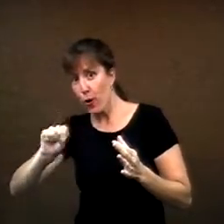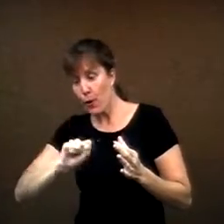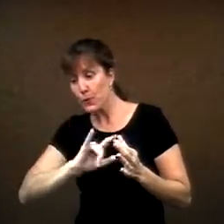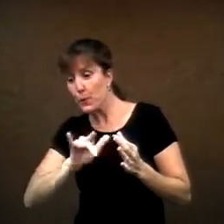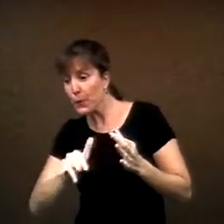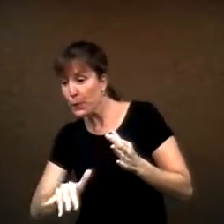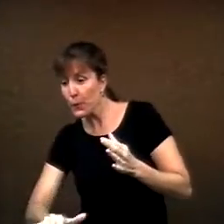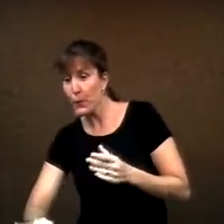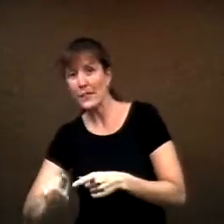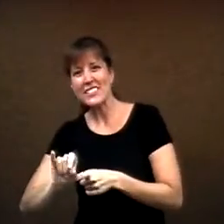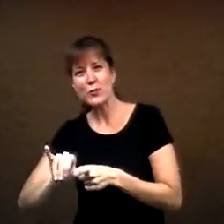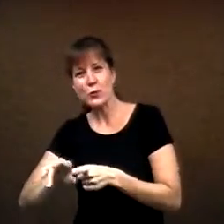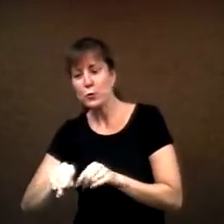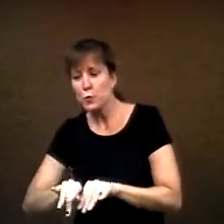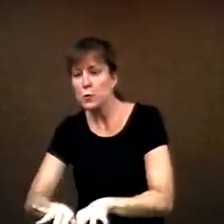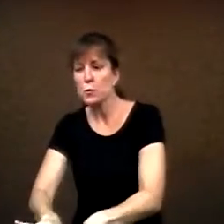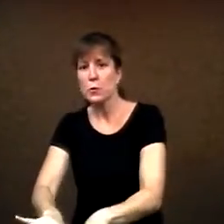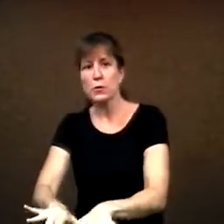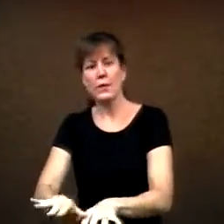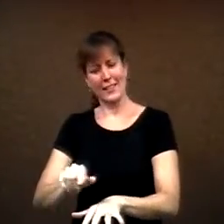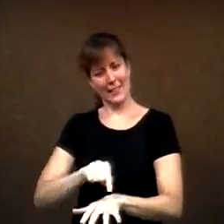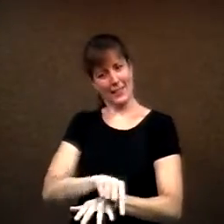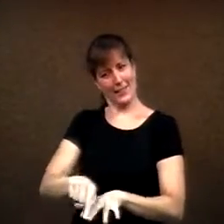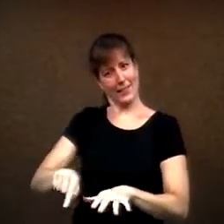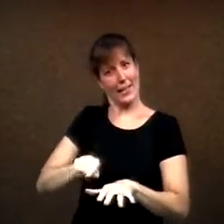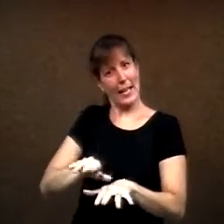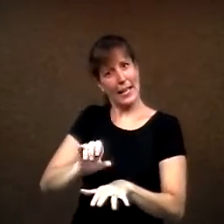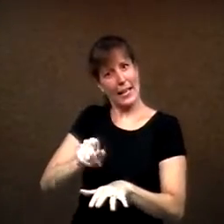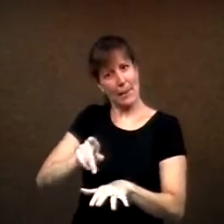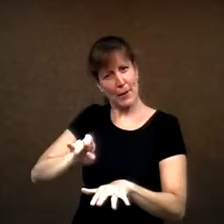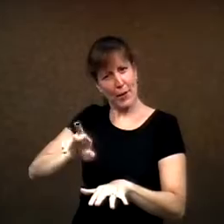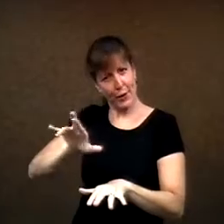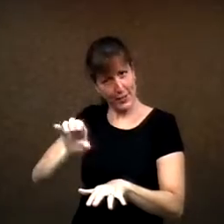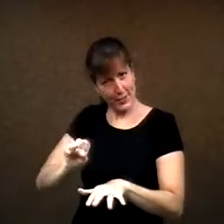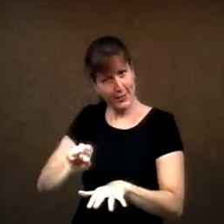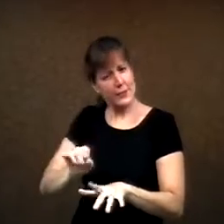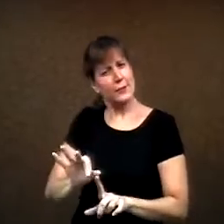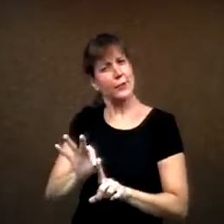Capillaries are unique because they're always found at sites of nutrient and waste exchange.